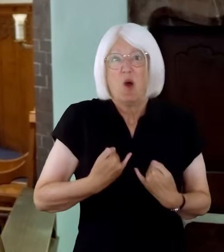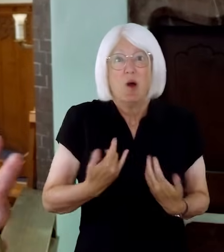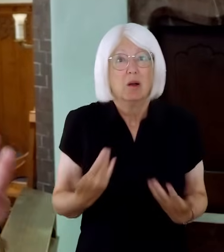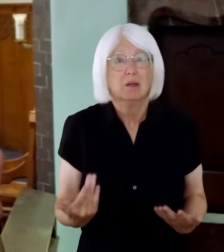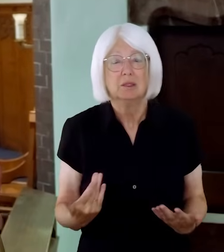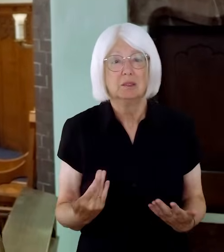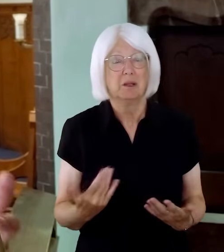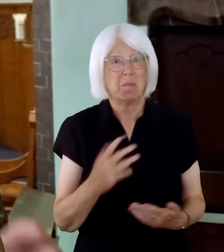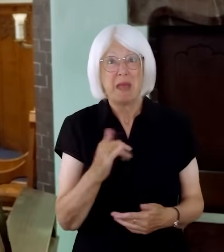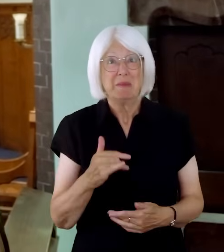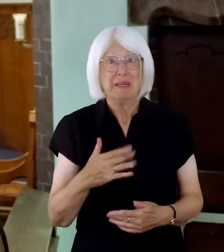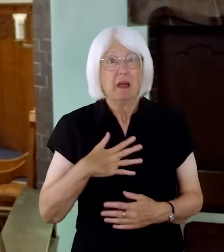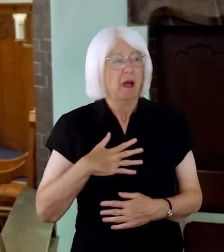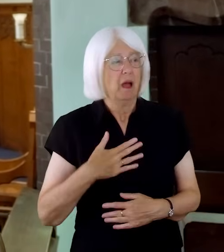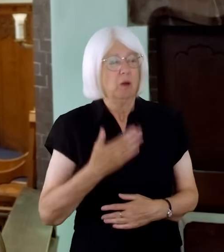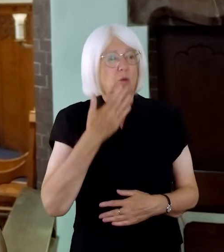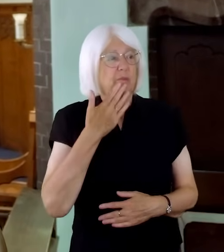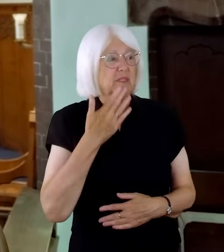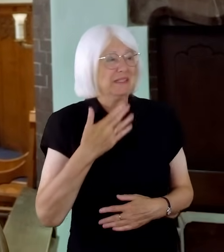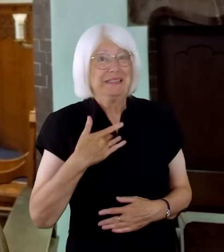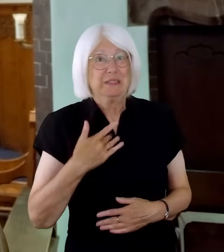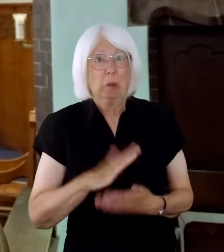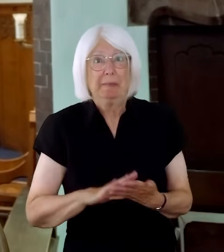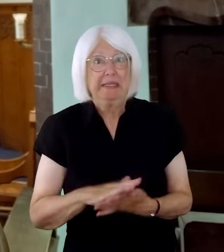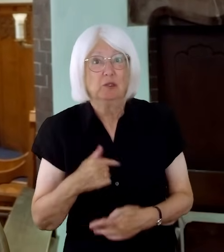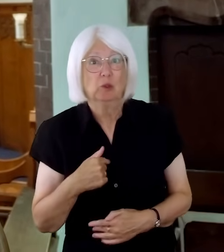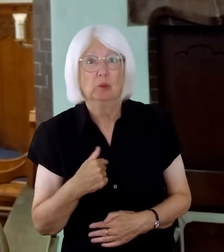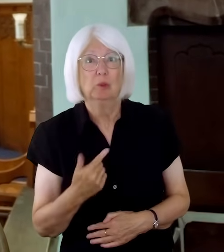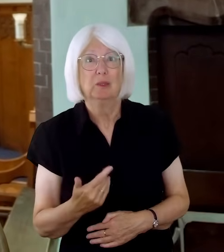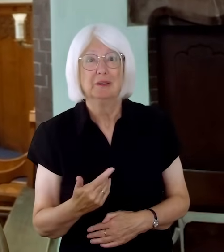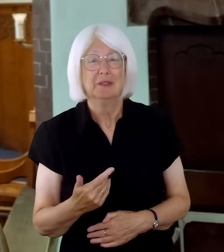when maybe even unintentionally, we hurt those around us.